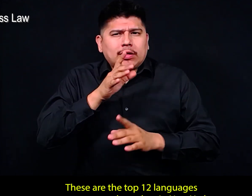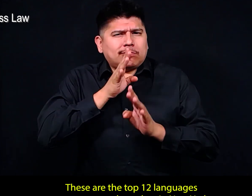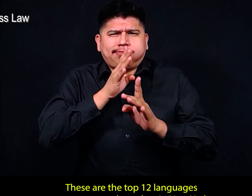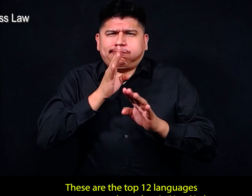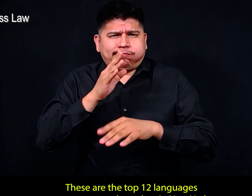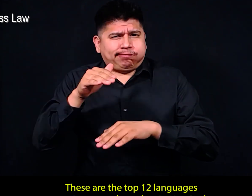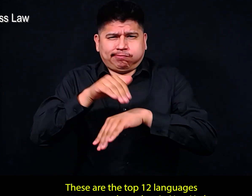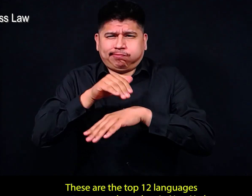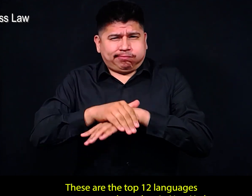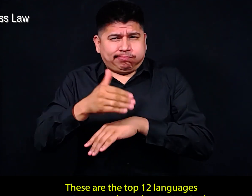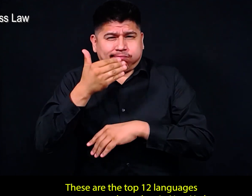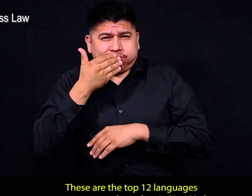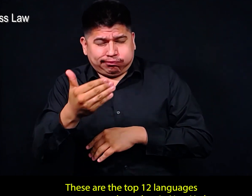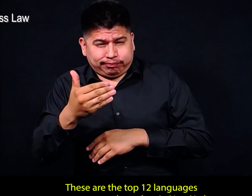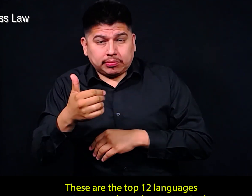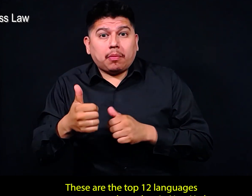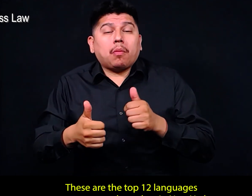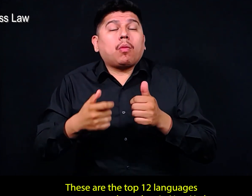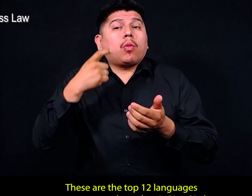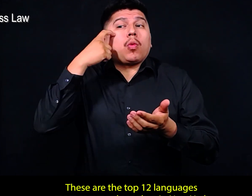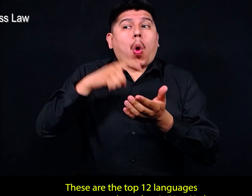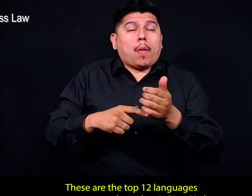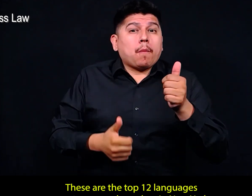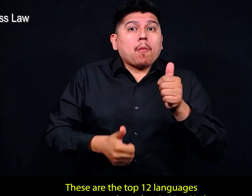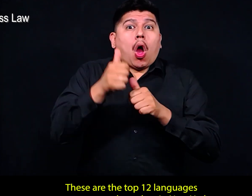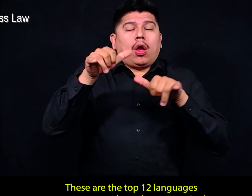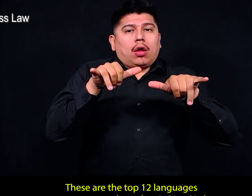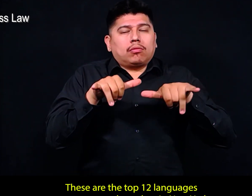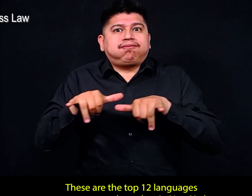These are the top 12 languages most commonly spoken in New York